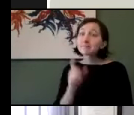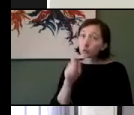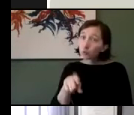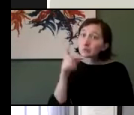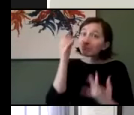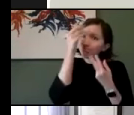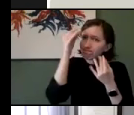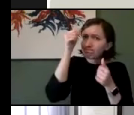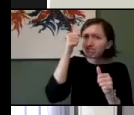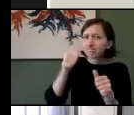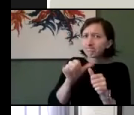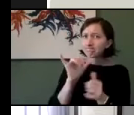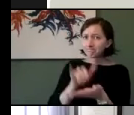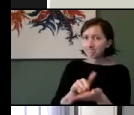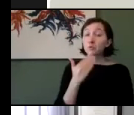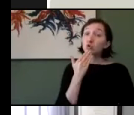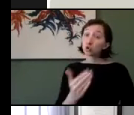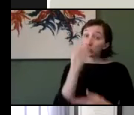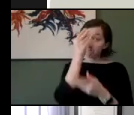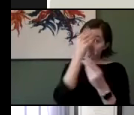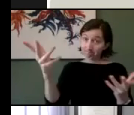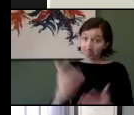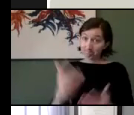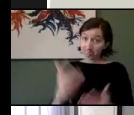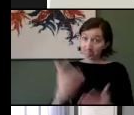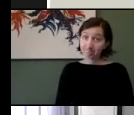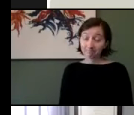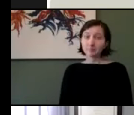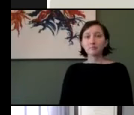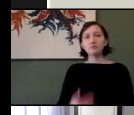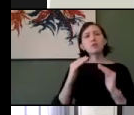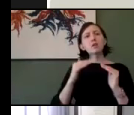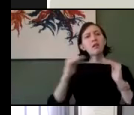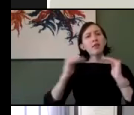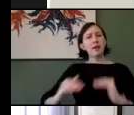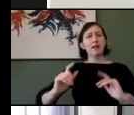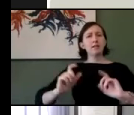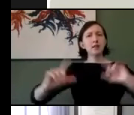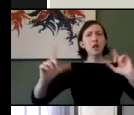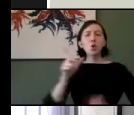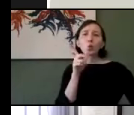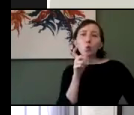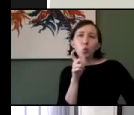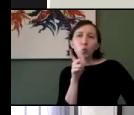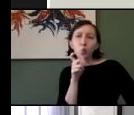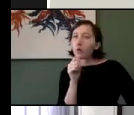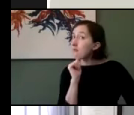It's good to know that. The next slide is about who should not wear a mask.